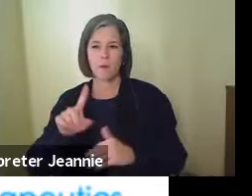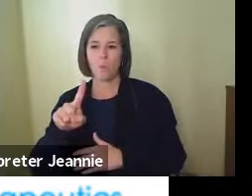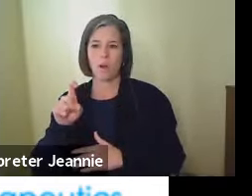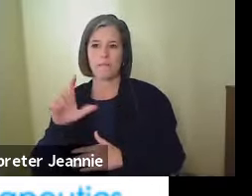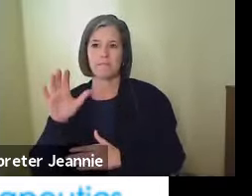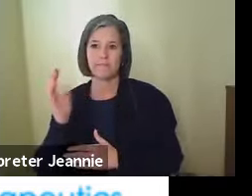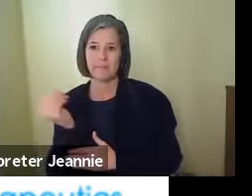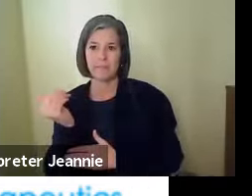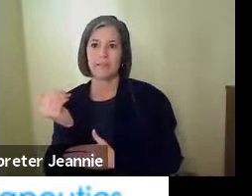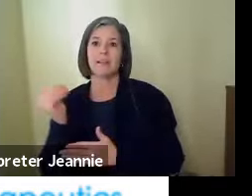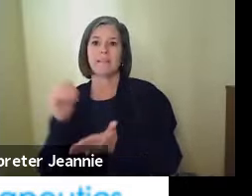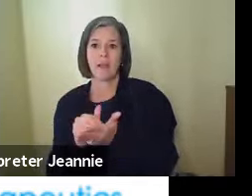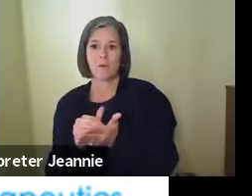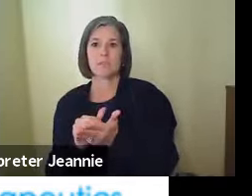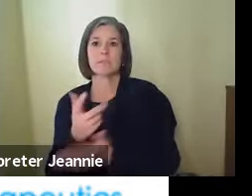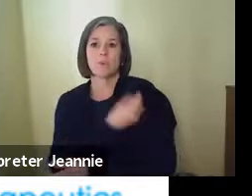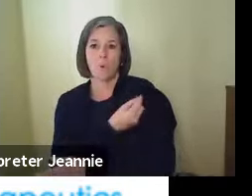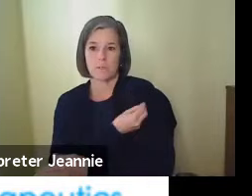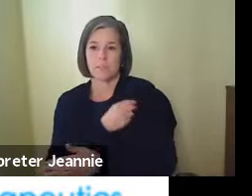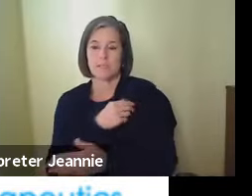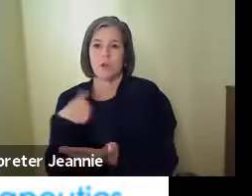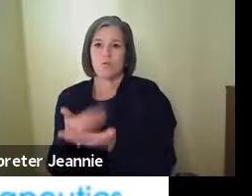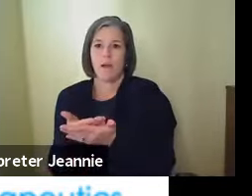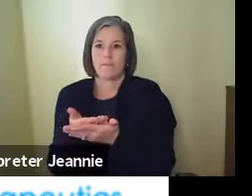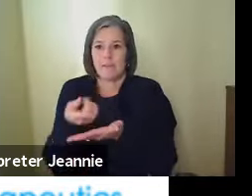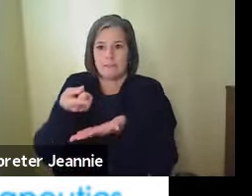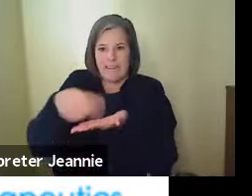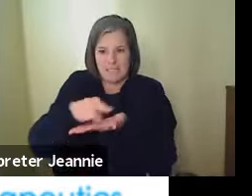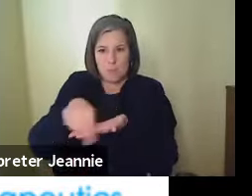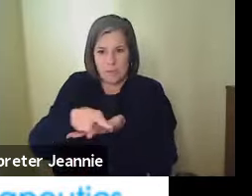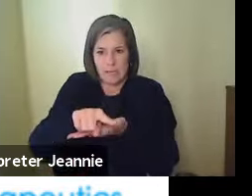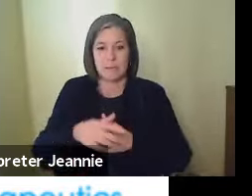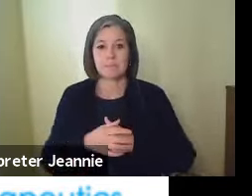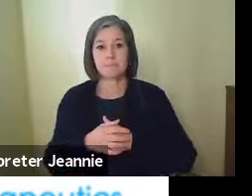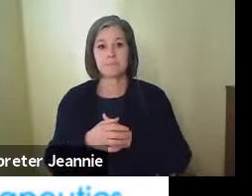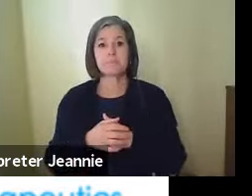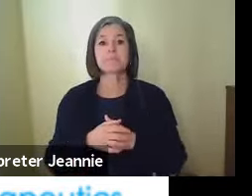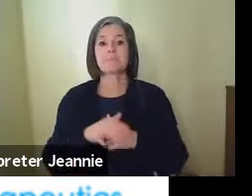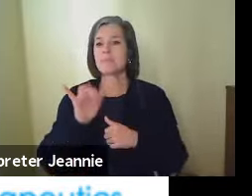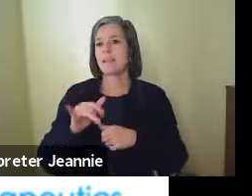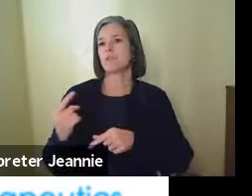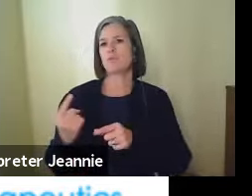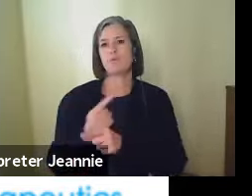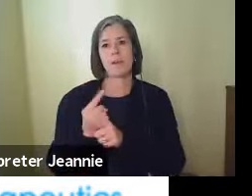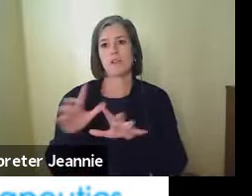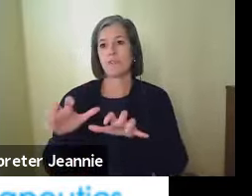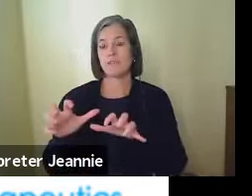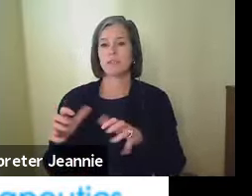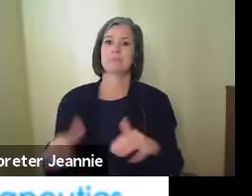doses hopefully arriving beginning next week. This goes into a regular freezer which is wonderful. Or it can